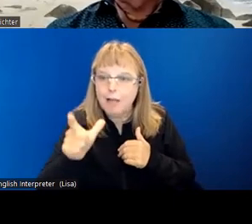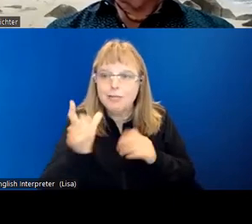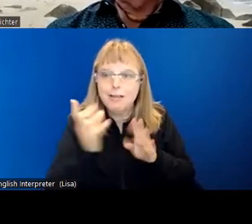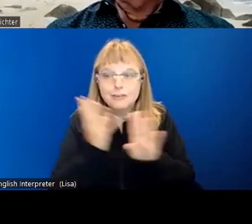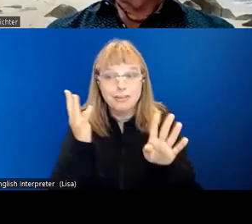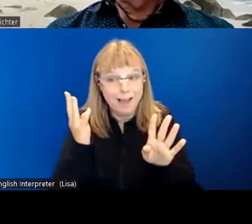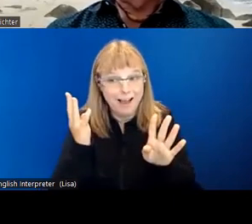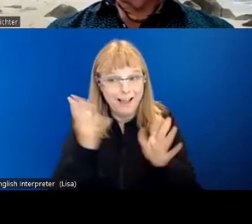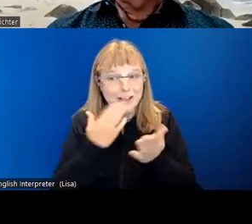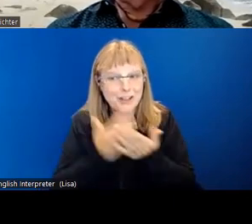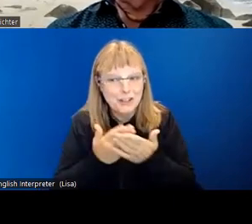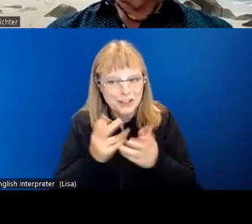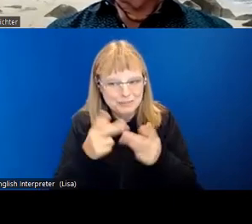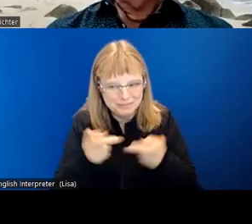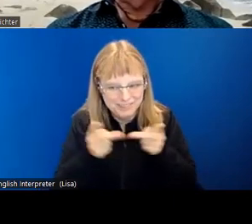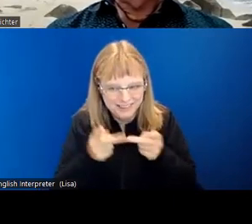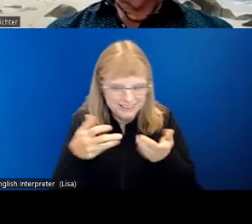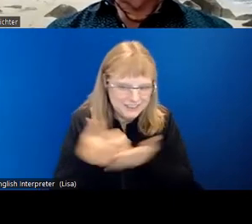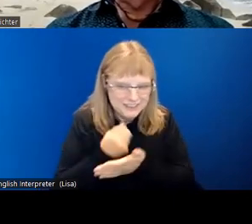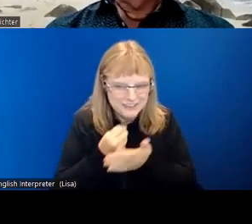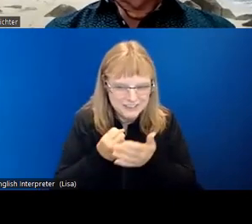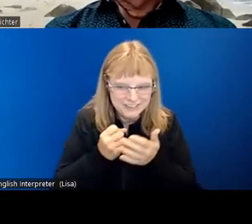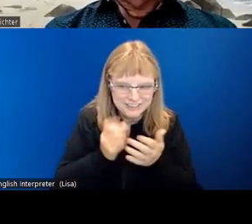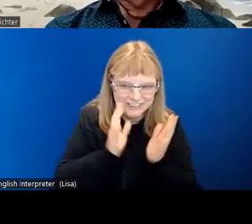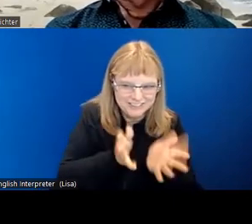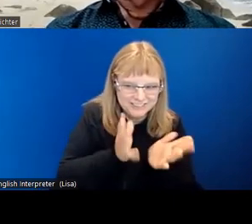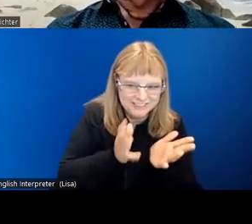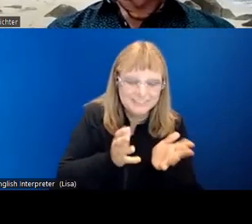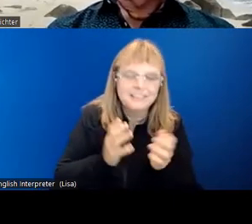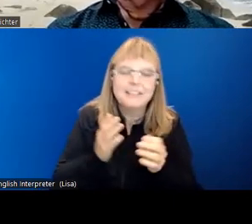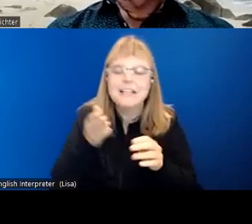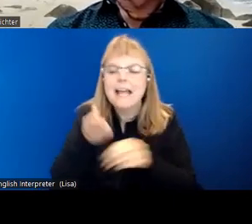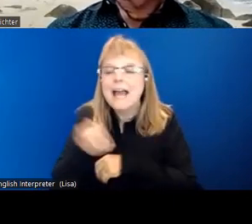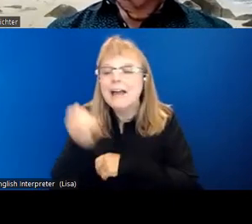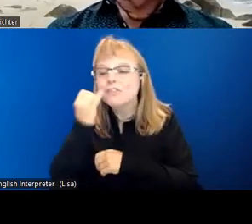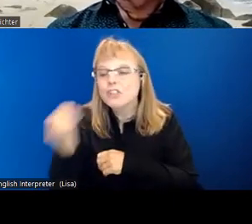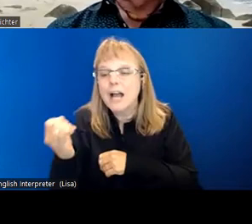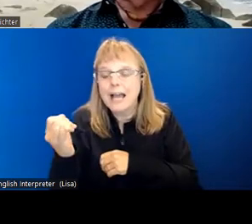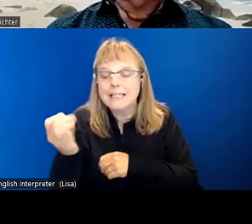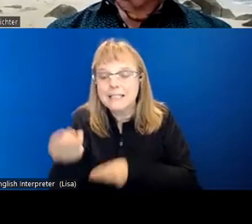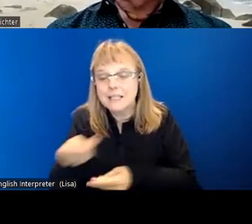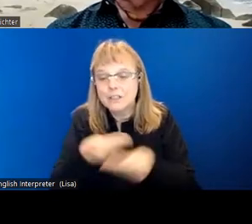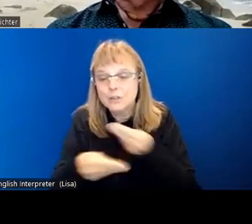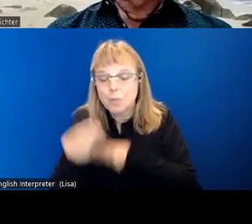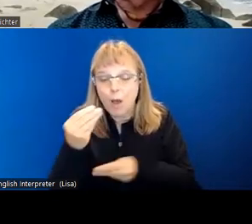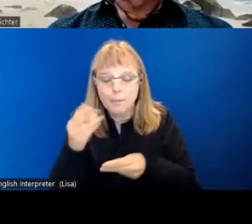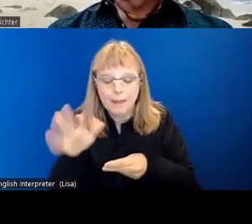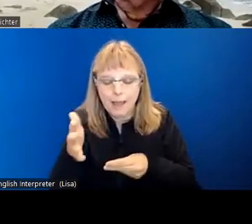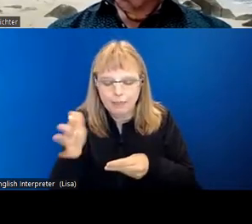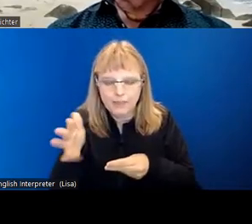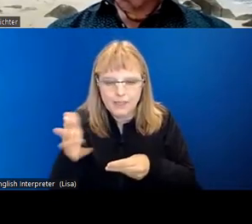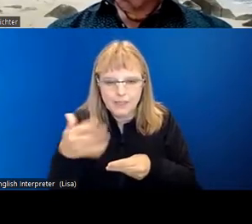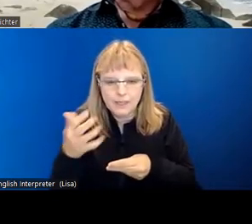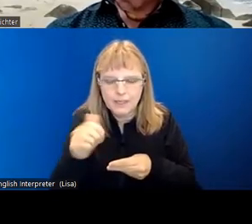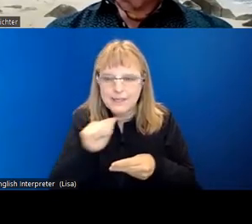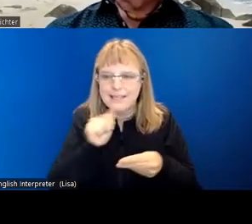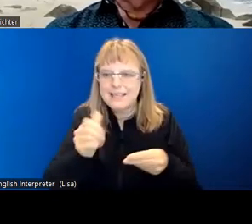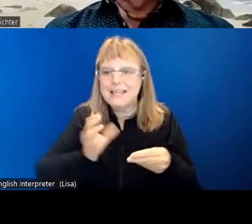And I also find after Idea Swap, at the little kind of informal gathering